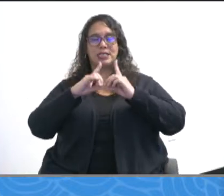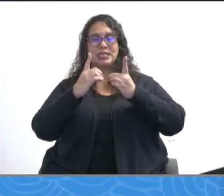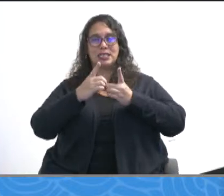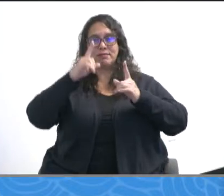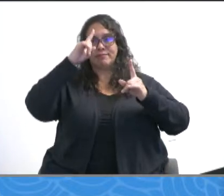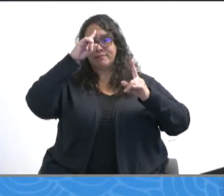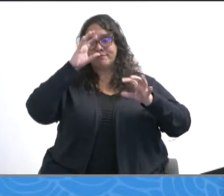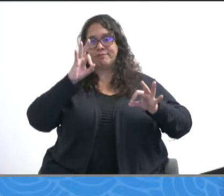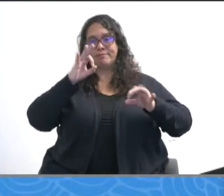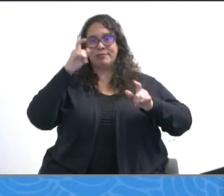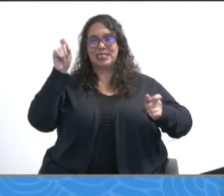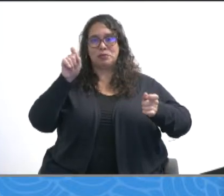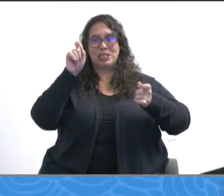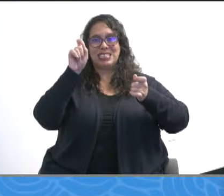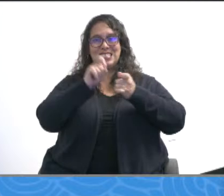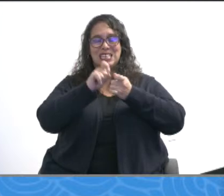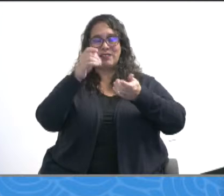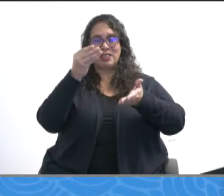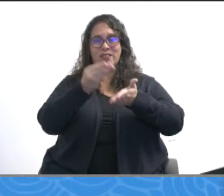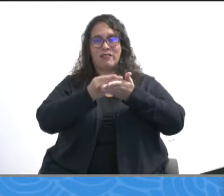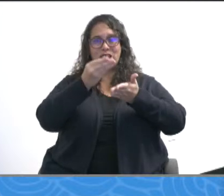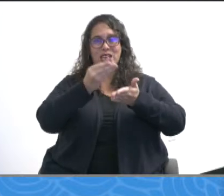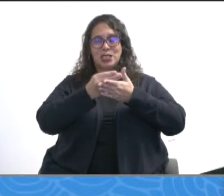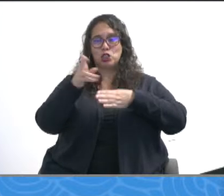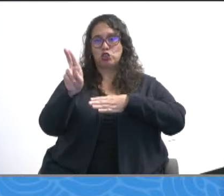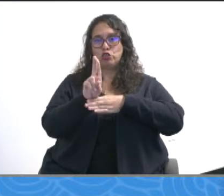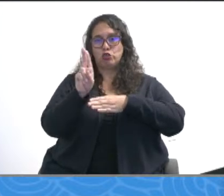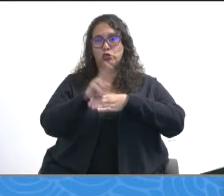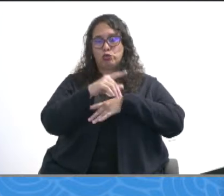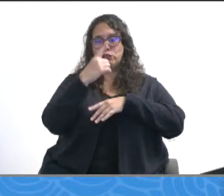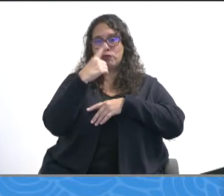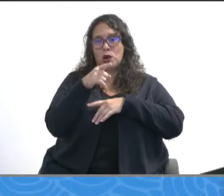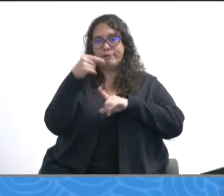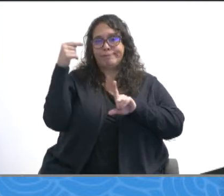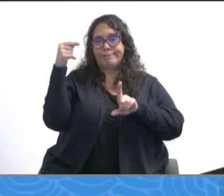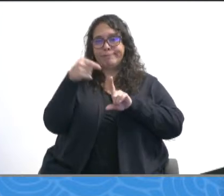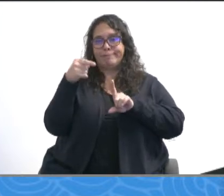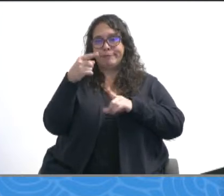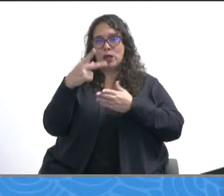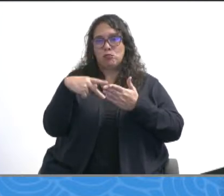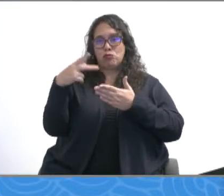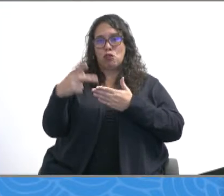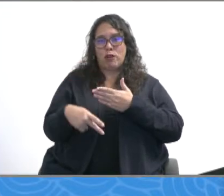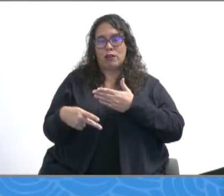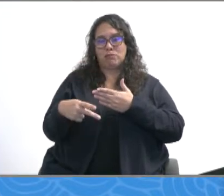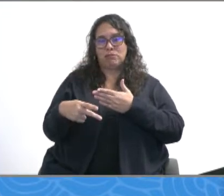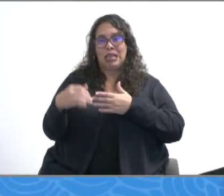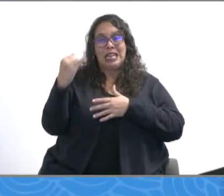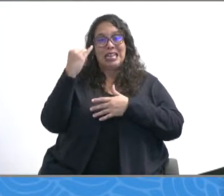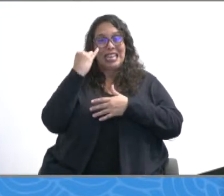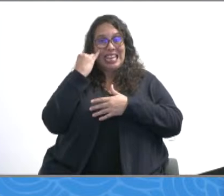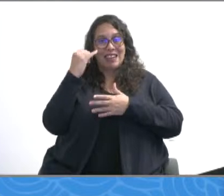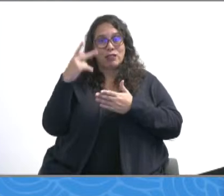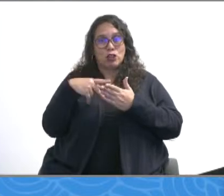a specific fund to use for a chosen program so long as that program or service fit